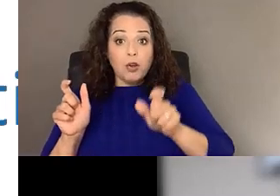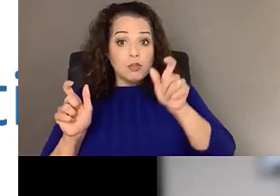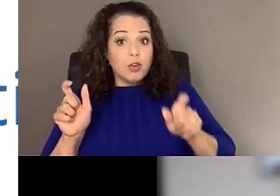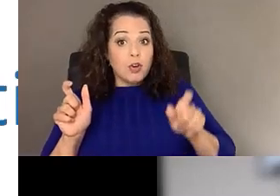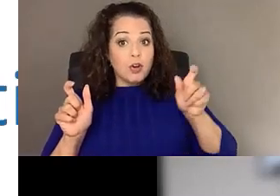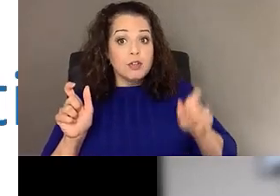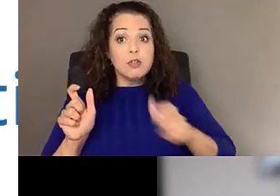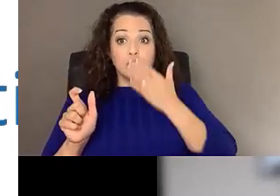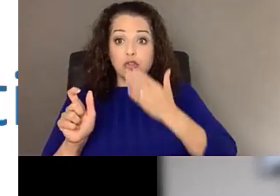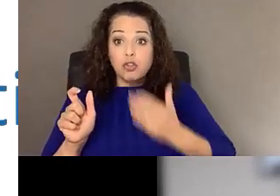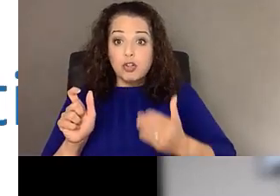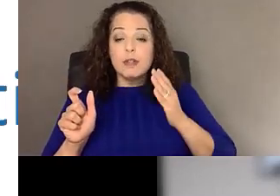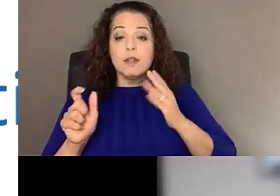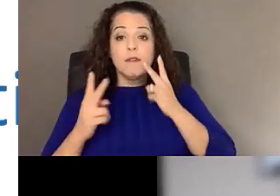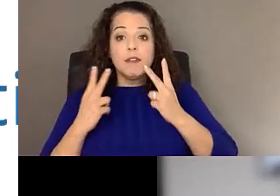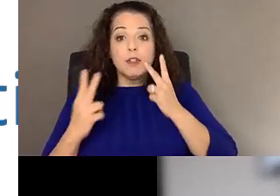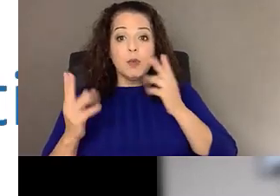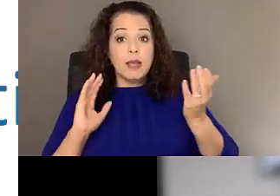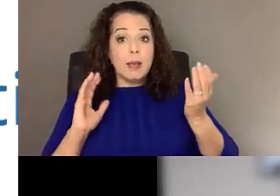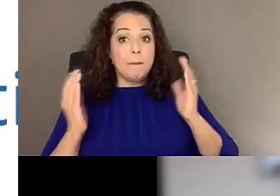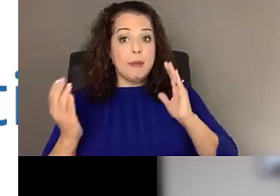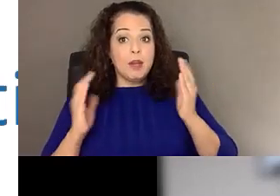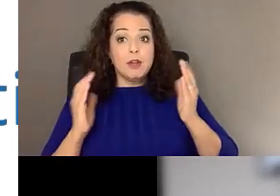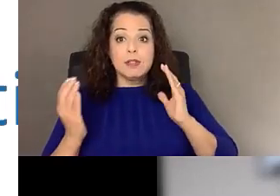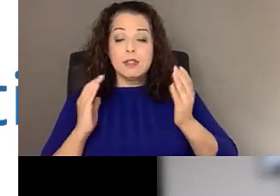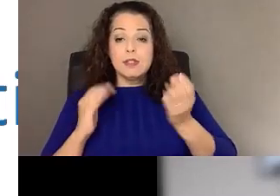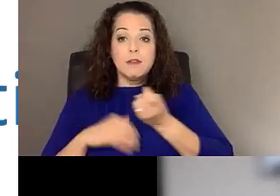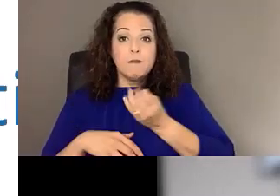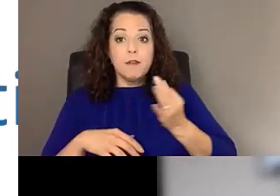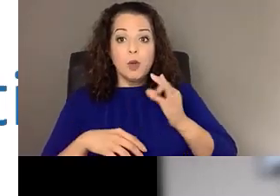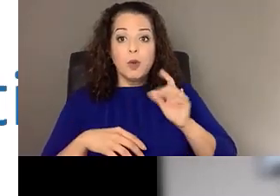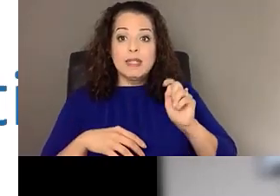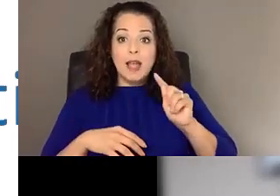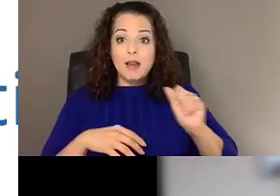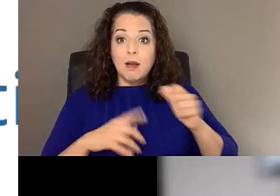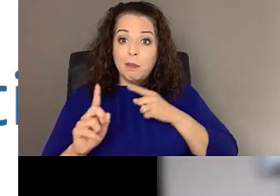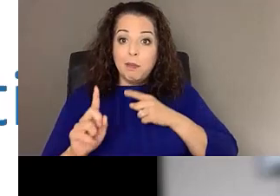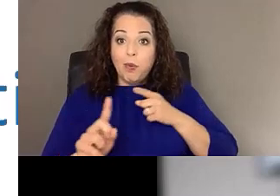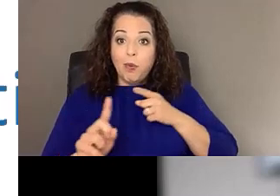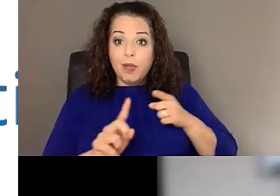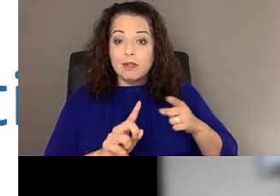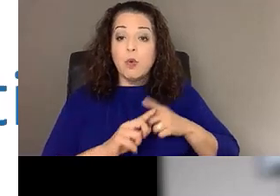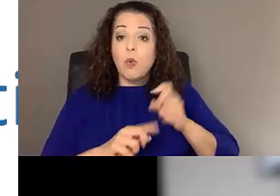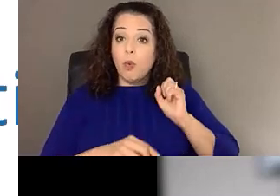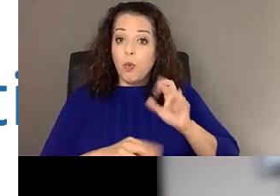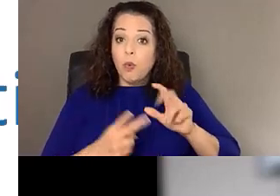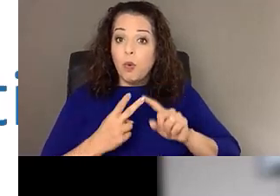a comparison between several data points or for showing clusters of data.